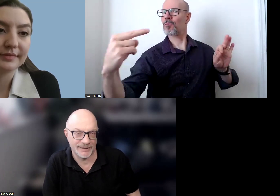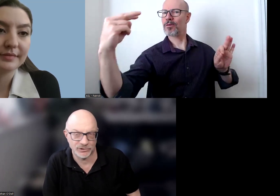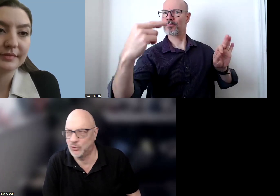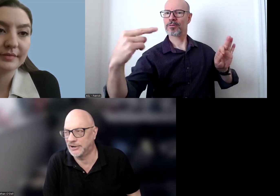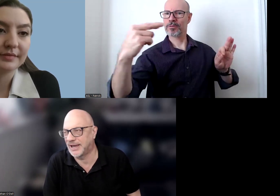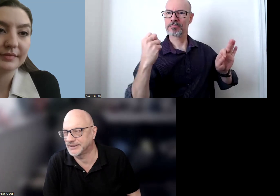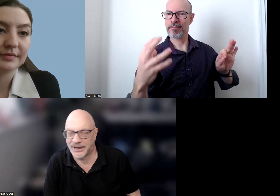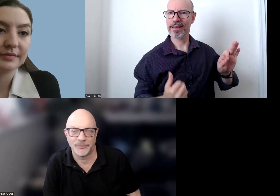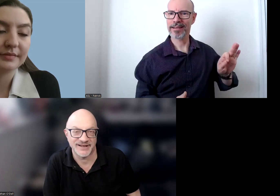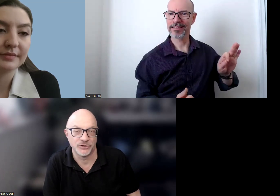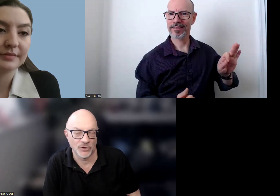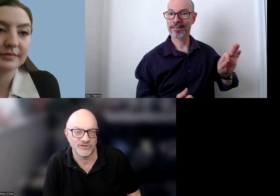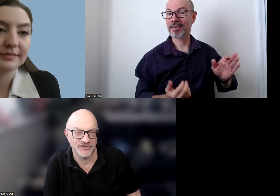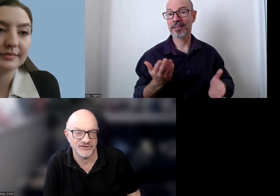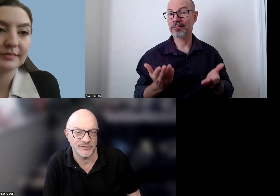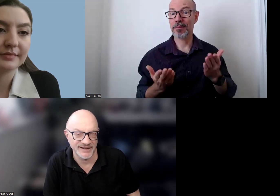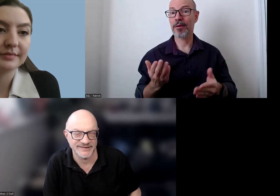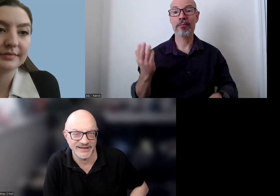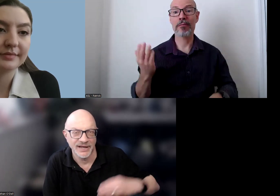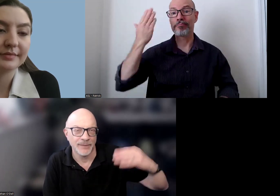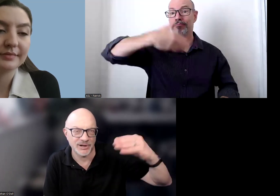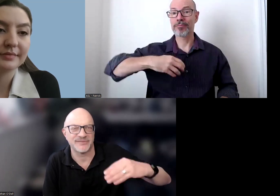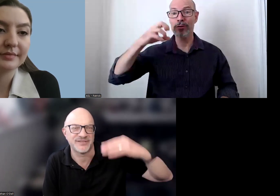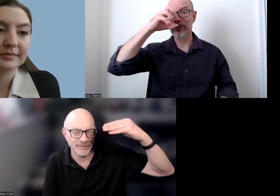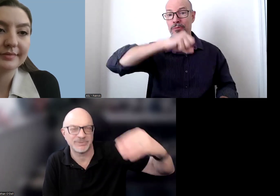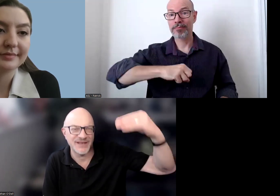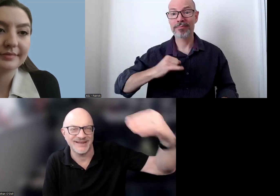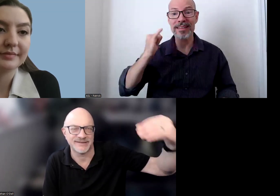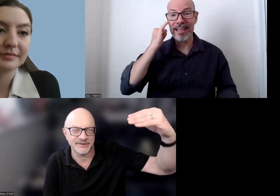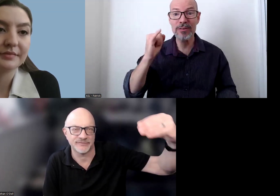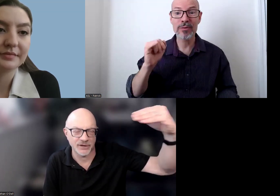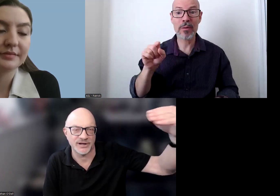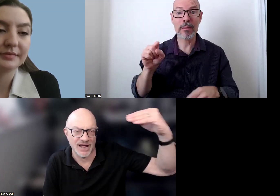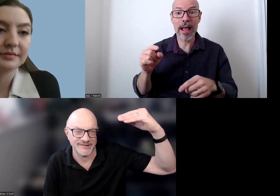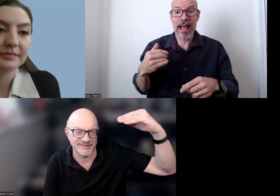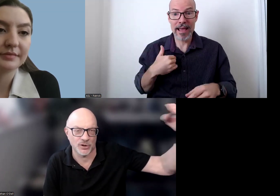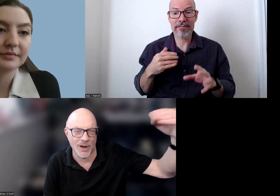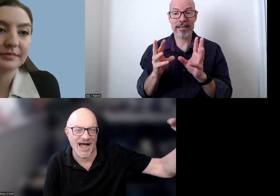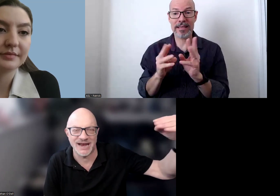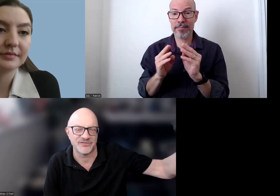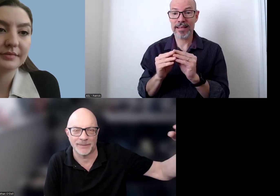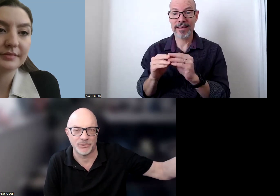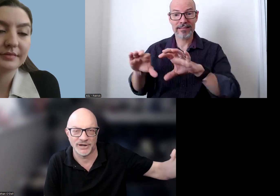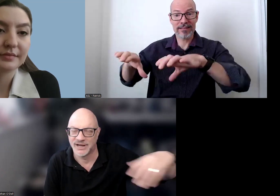If you tend to attract people who are, like, I would say north of 50 or 60. Simply the incidence of